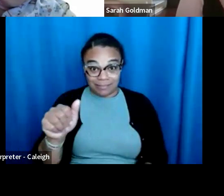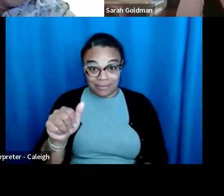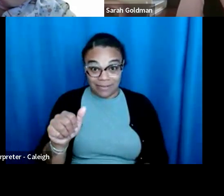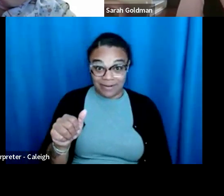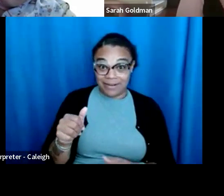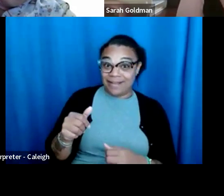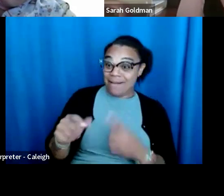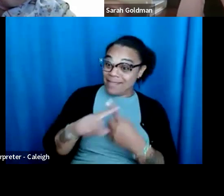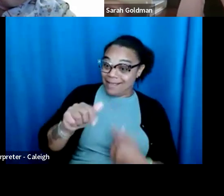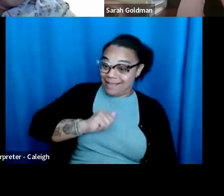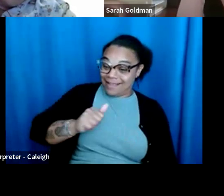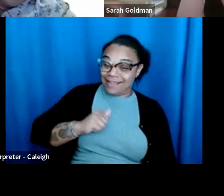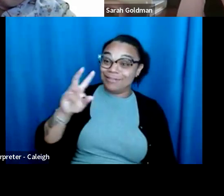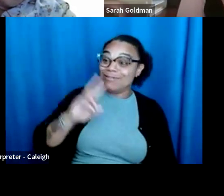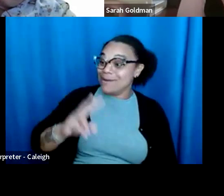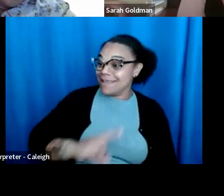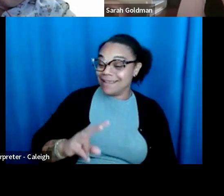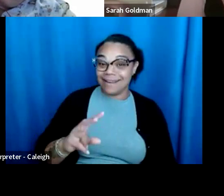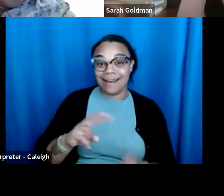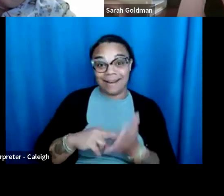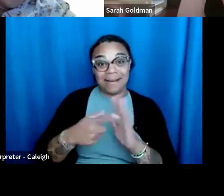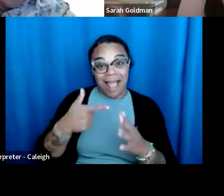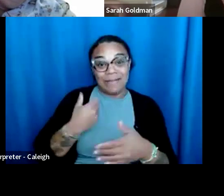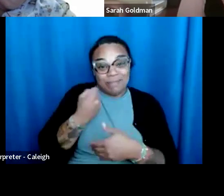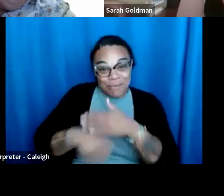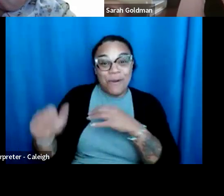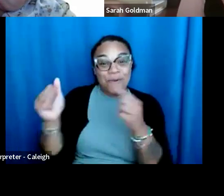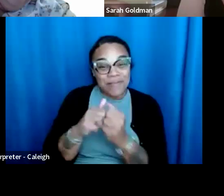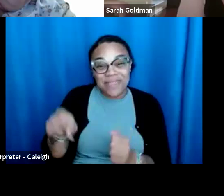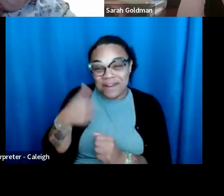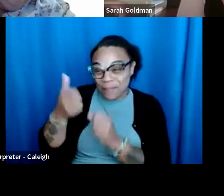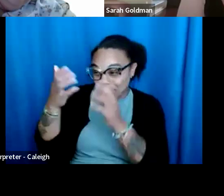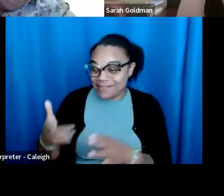where I was literally born with somebody else, it's a lonely journey, right?